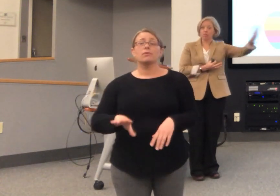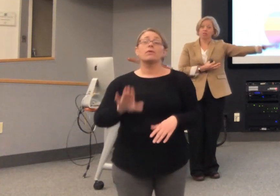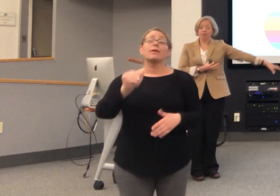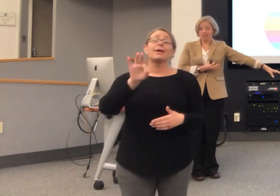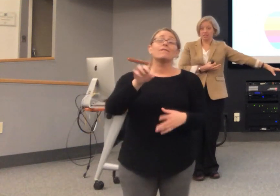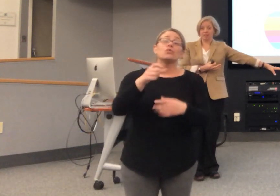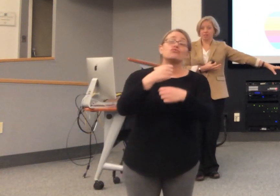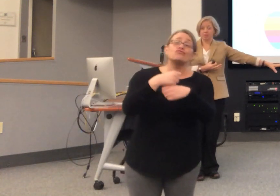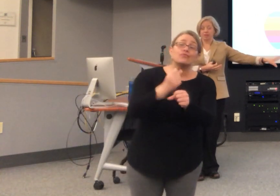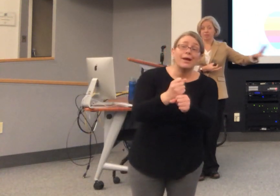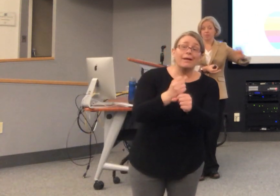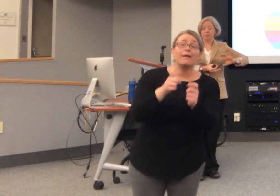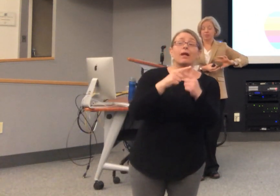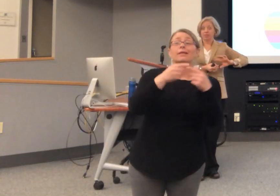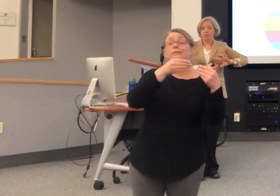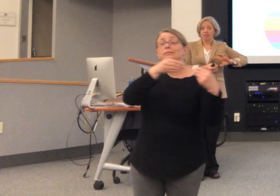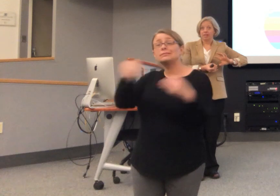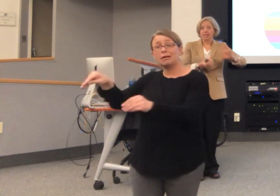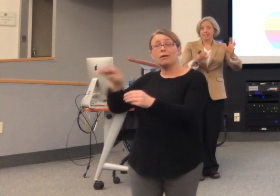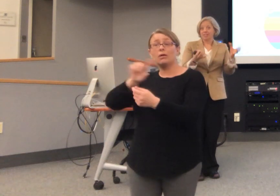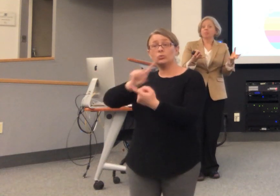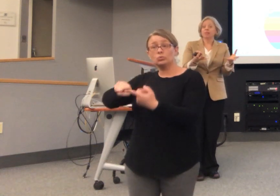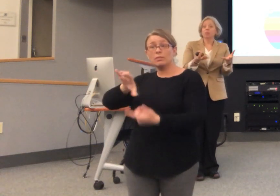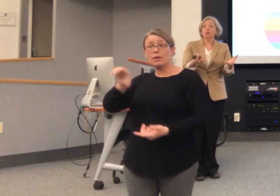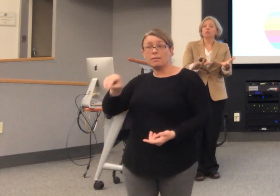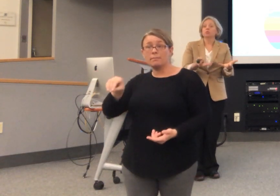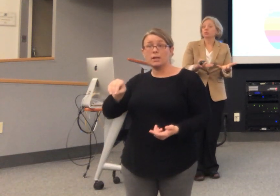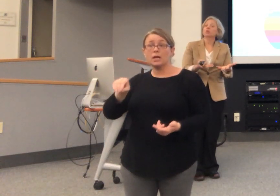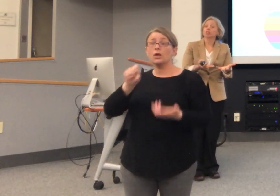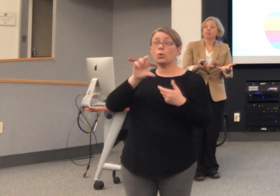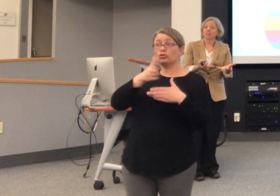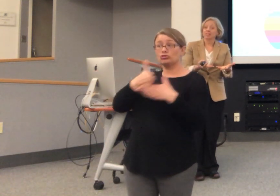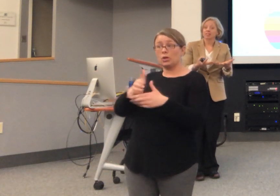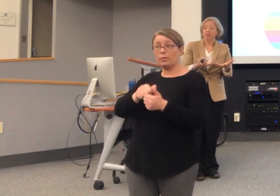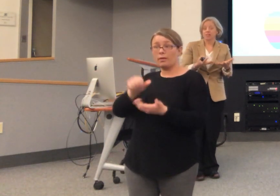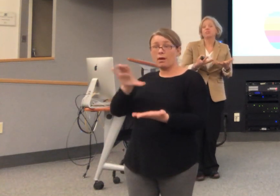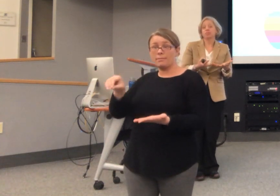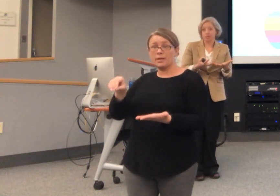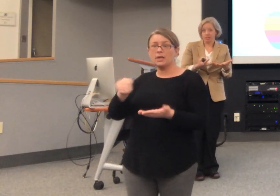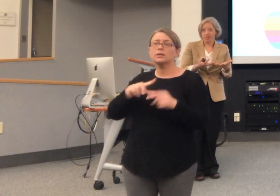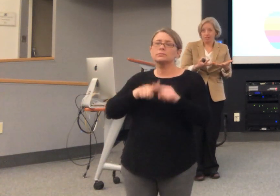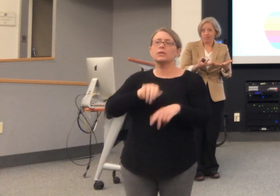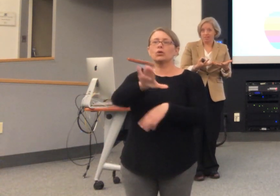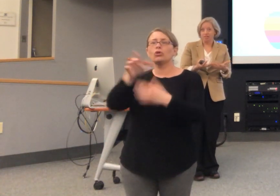or convey it to the company, it's gonna be what you two agree on. You have to have some sort of contract.